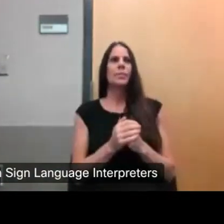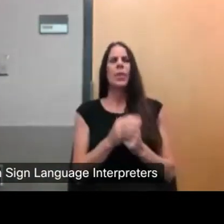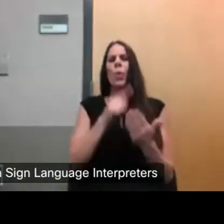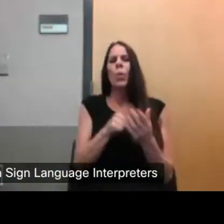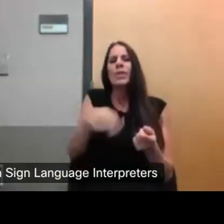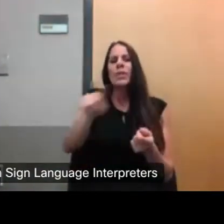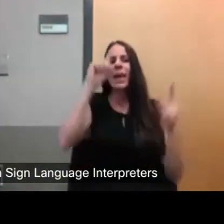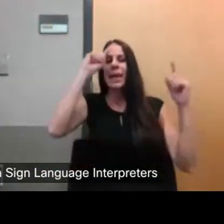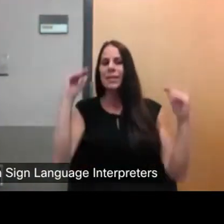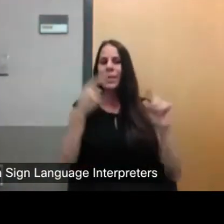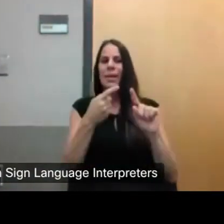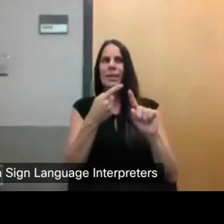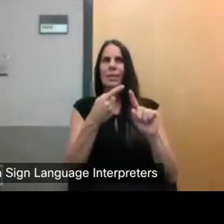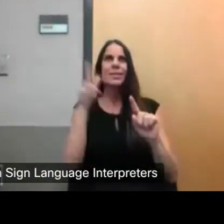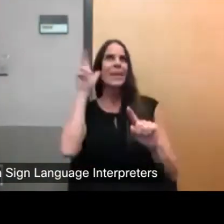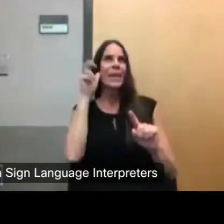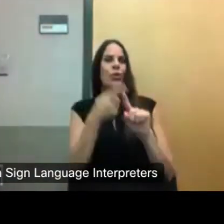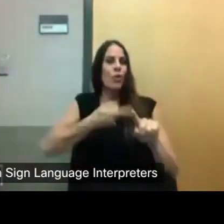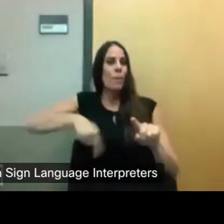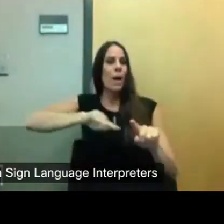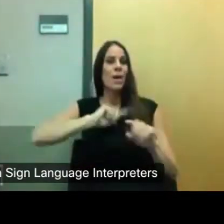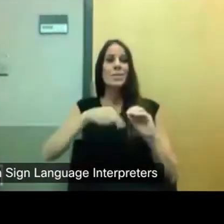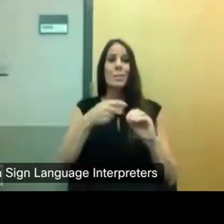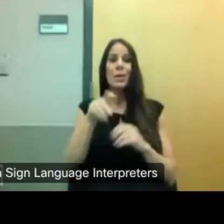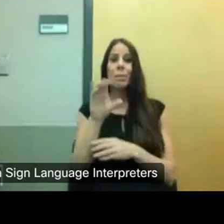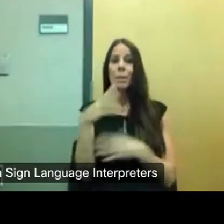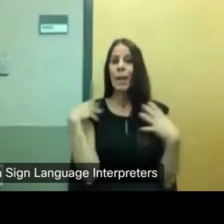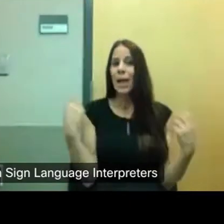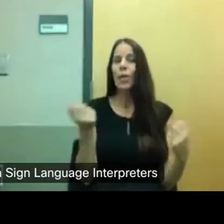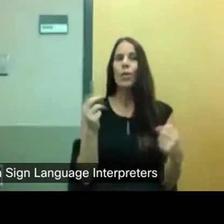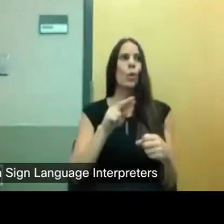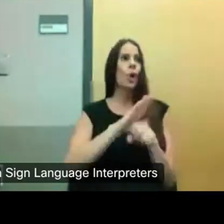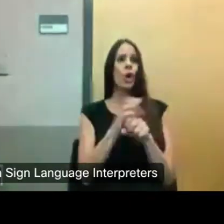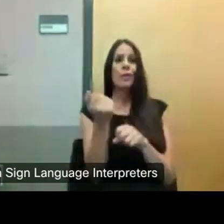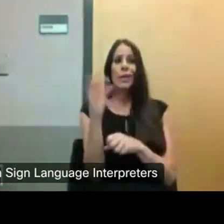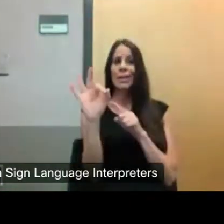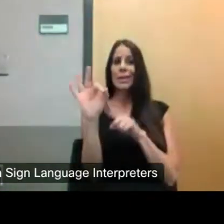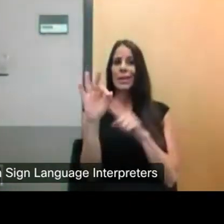hear about public health, or the kind of at 19 message and from whom do they expect to